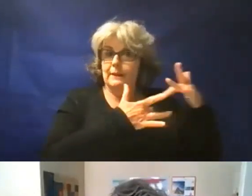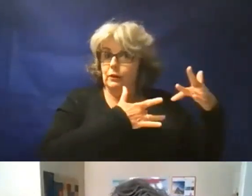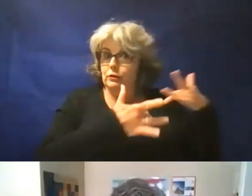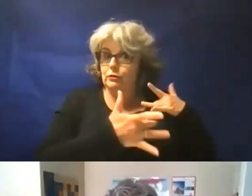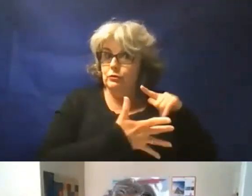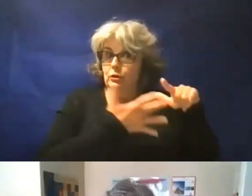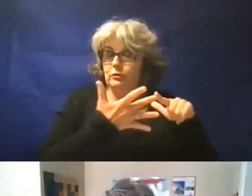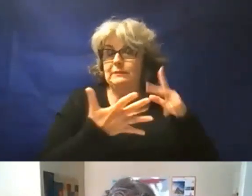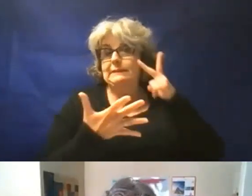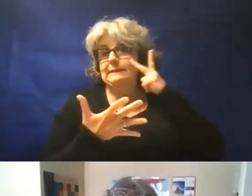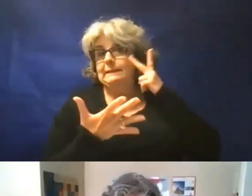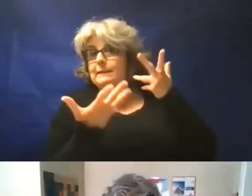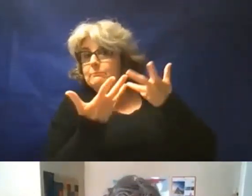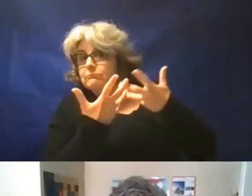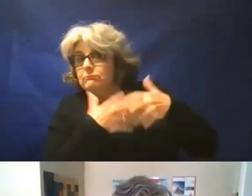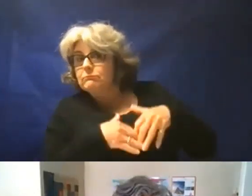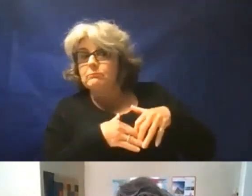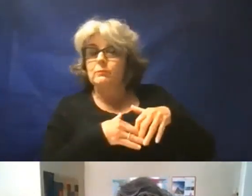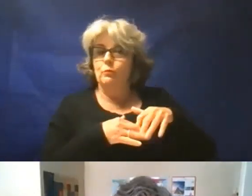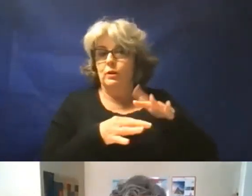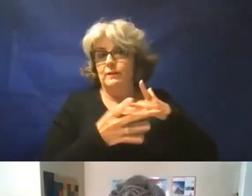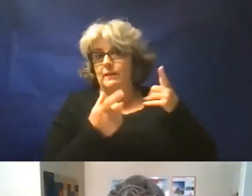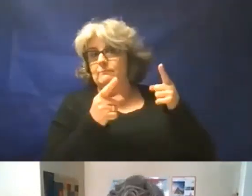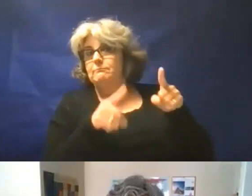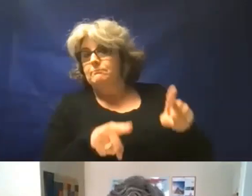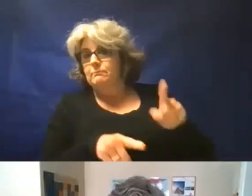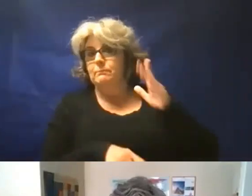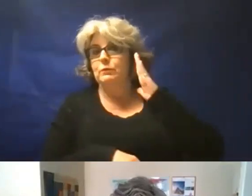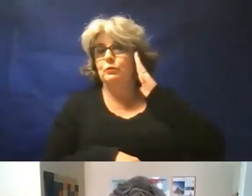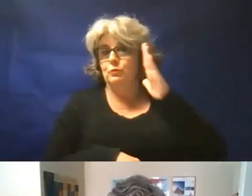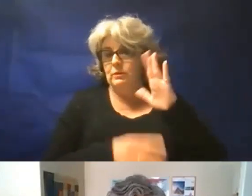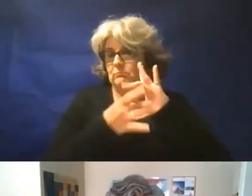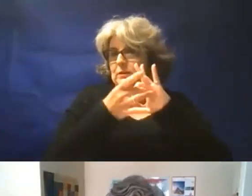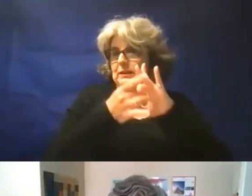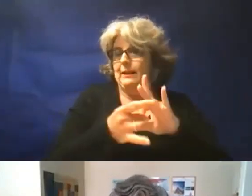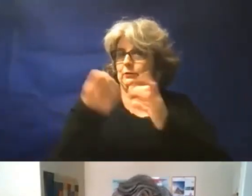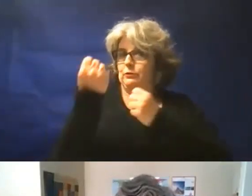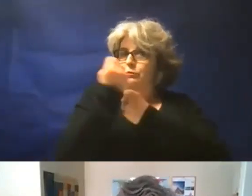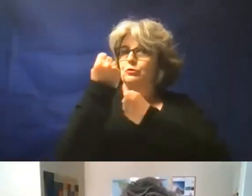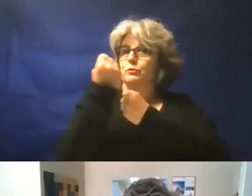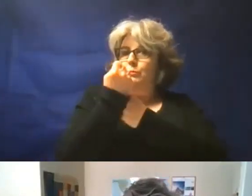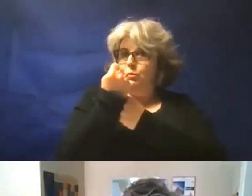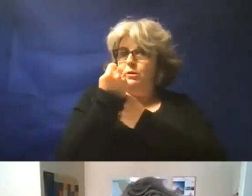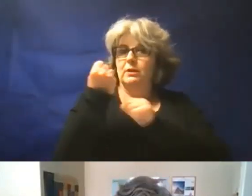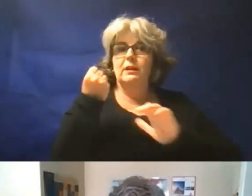about um where that can go uh in terms of support that you have at your institution or